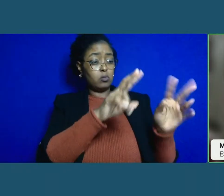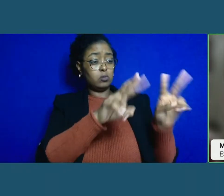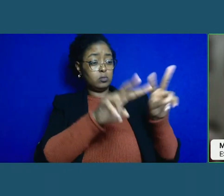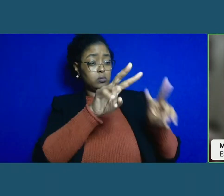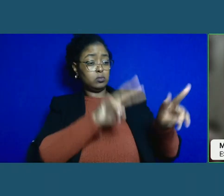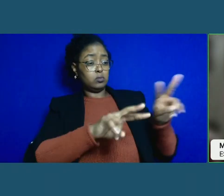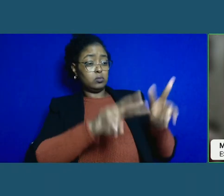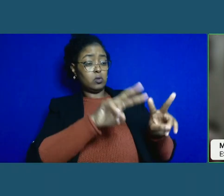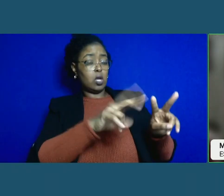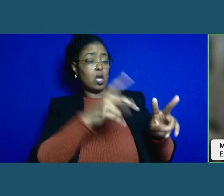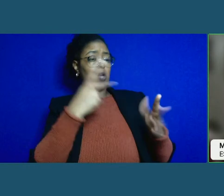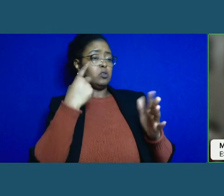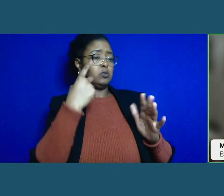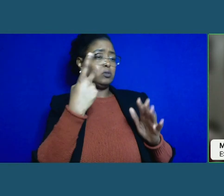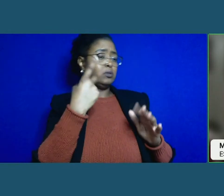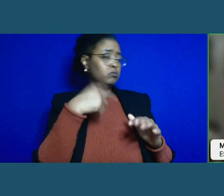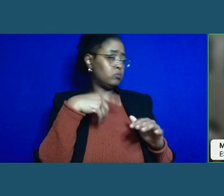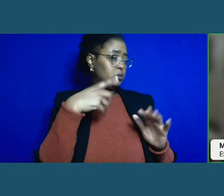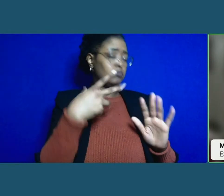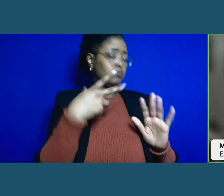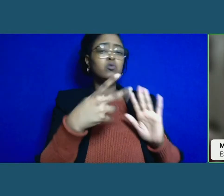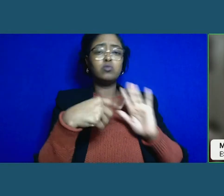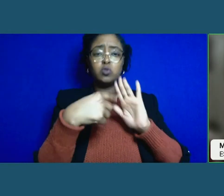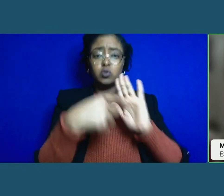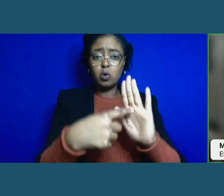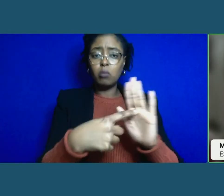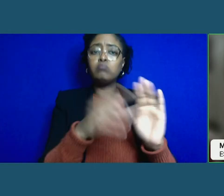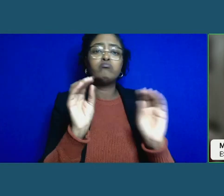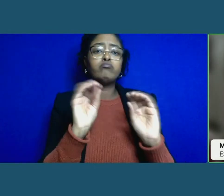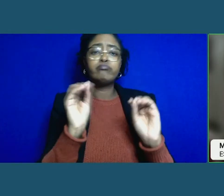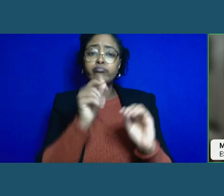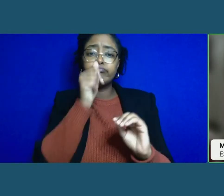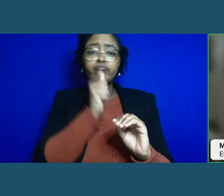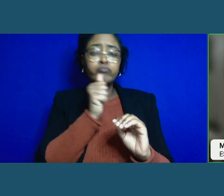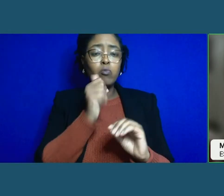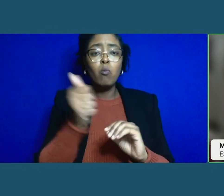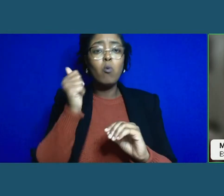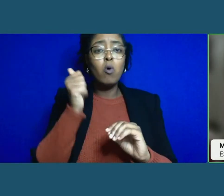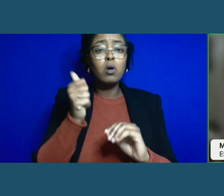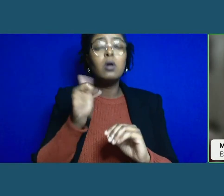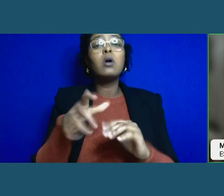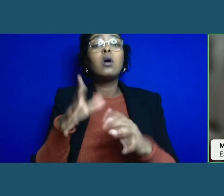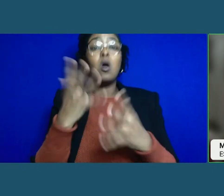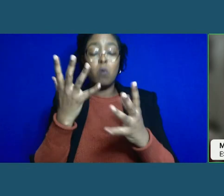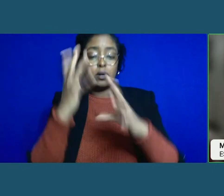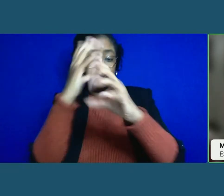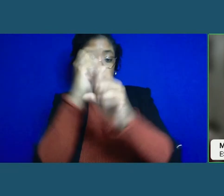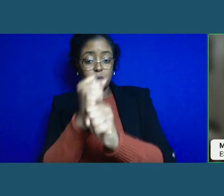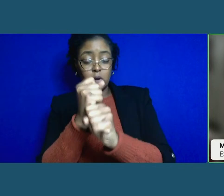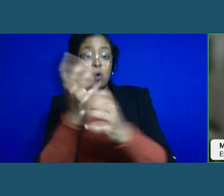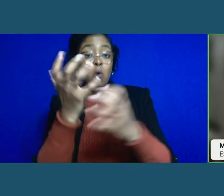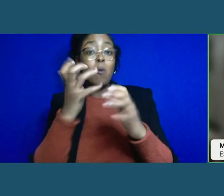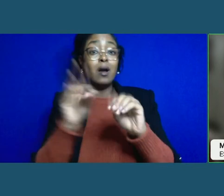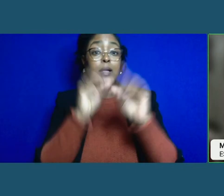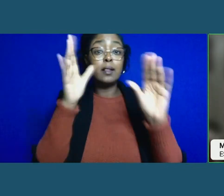sort of look at these biases as a whole, and just very clearly conveyed that there is no